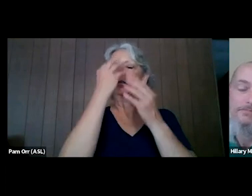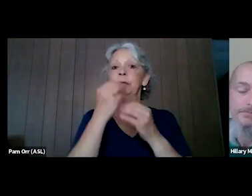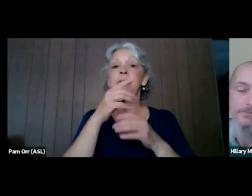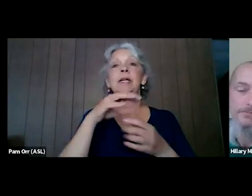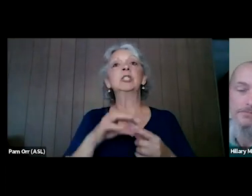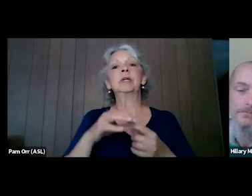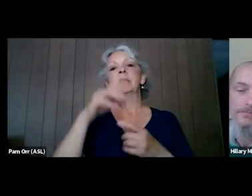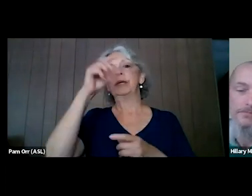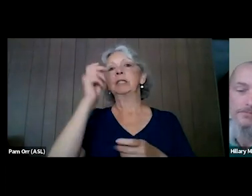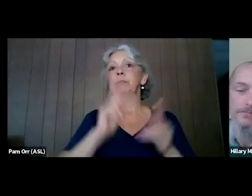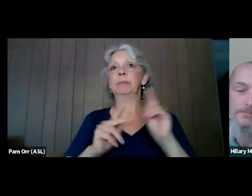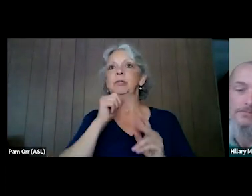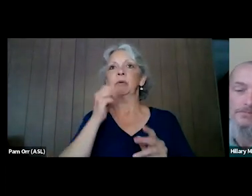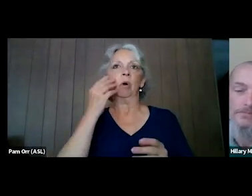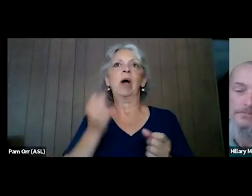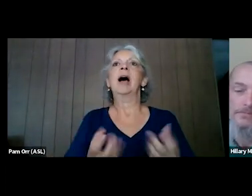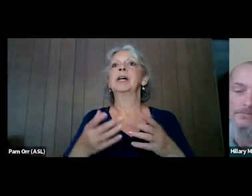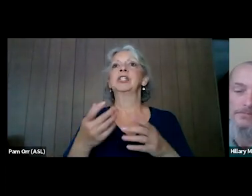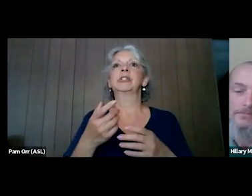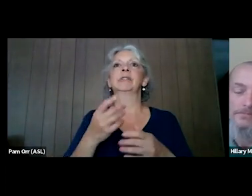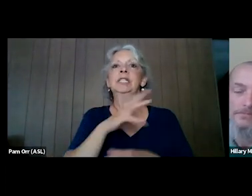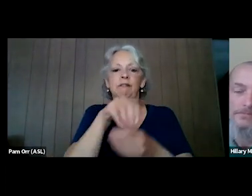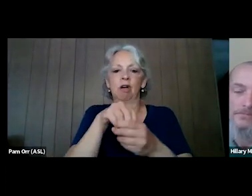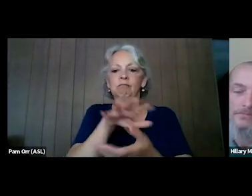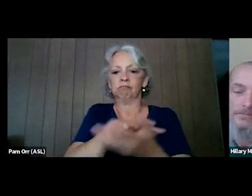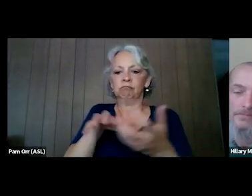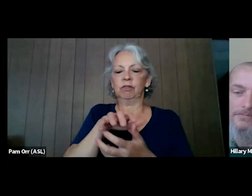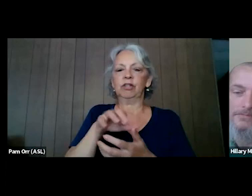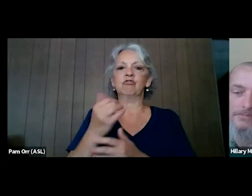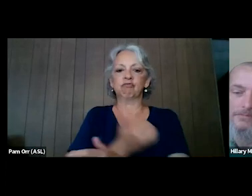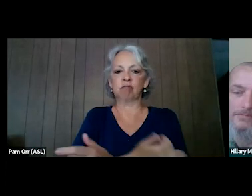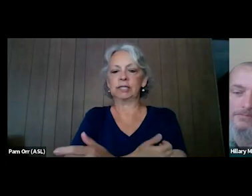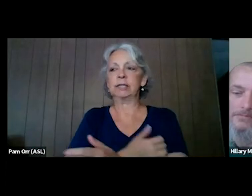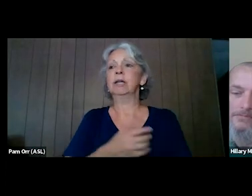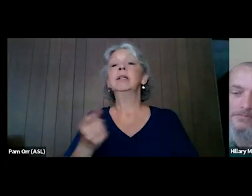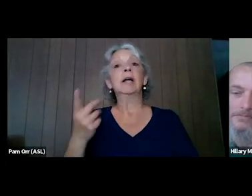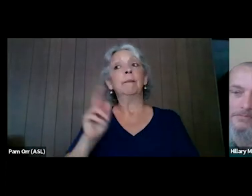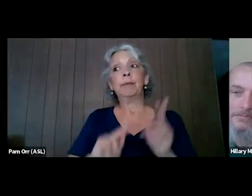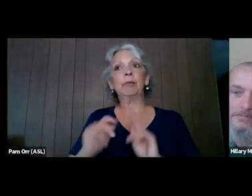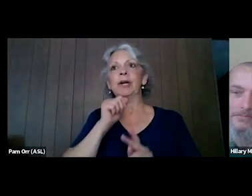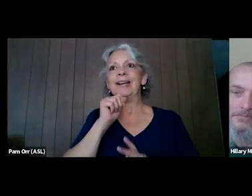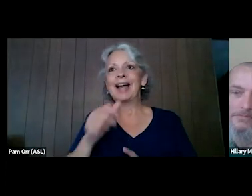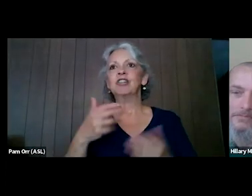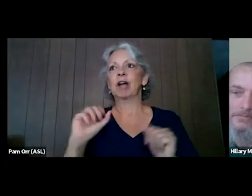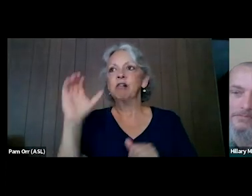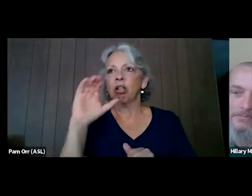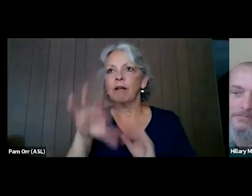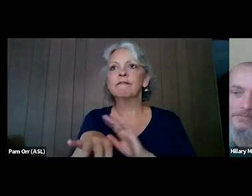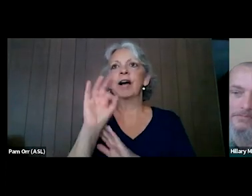how much they're taking. As mentioned earlier, it's really, you know, people are not necessarily seeking out xylazine, they're seeking out fentanyl,